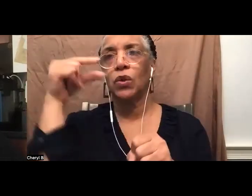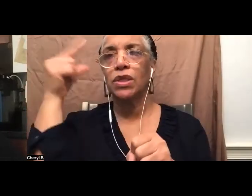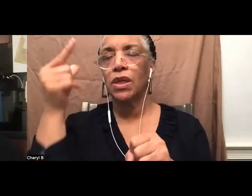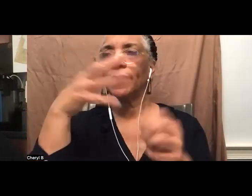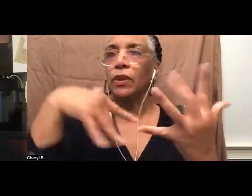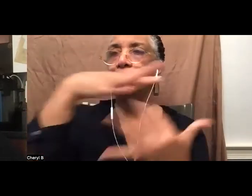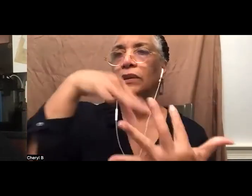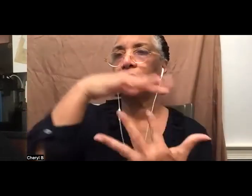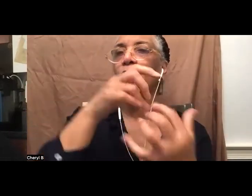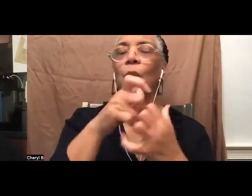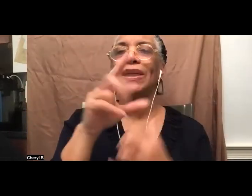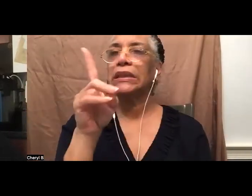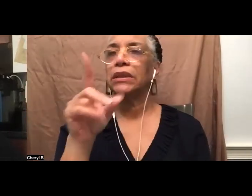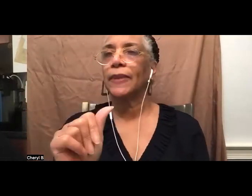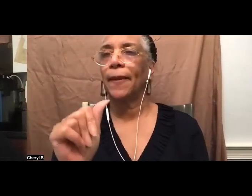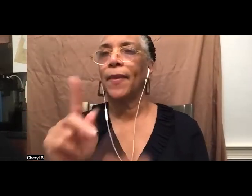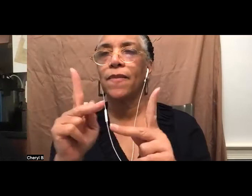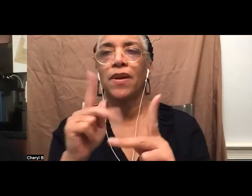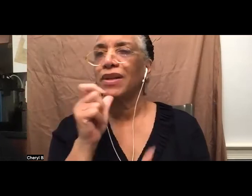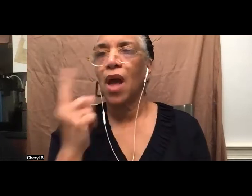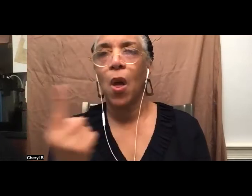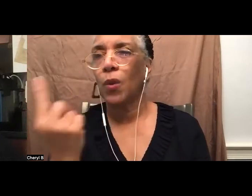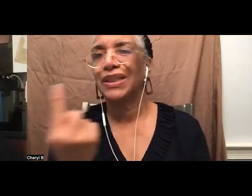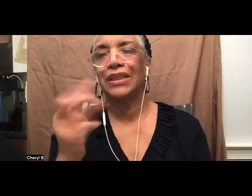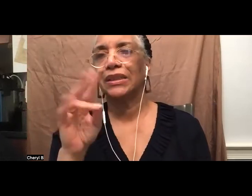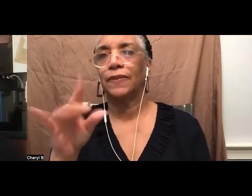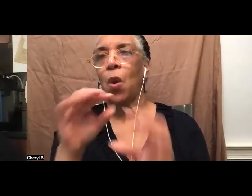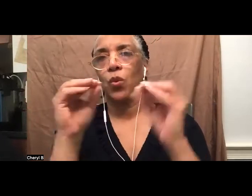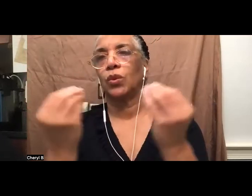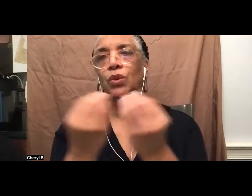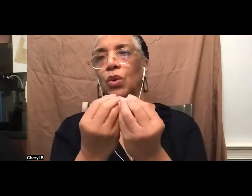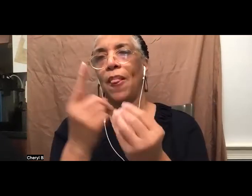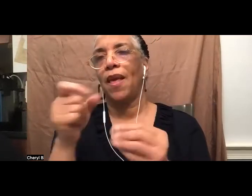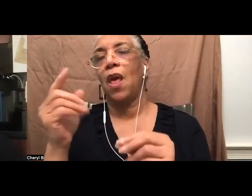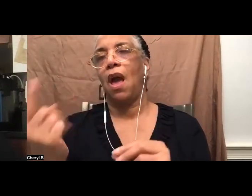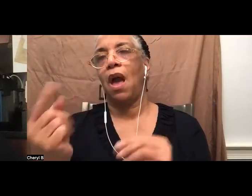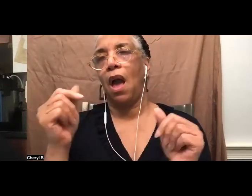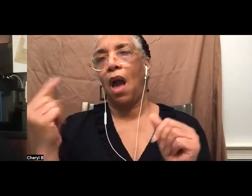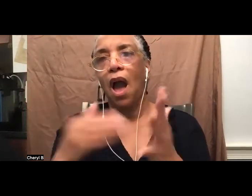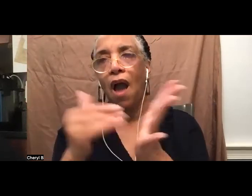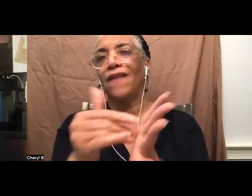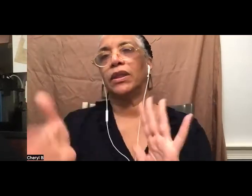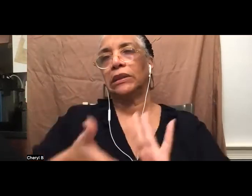and not just disability organizations that are often ran by able-bodied people." COP26's